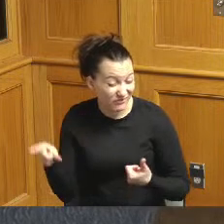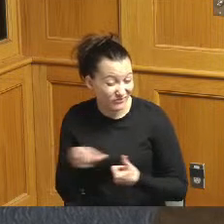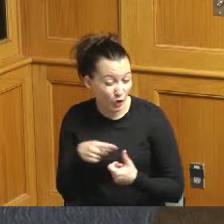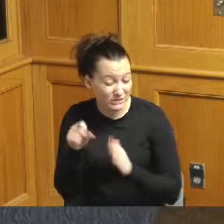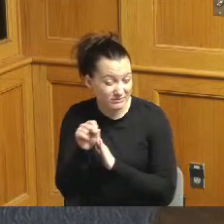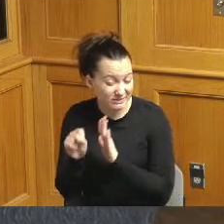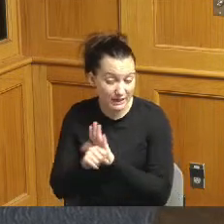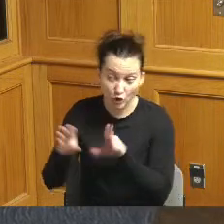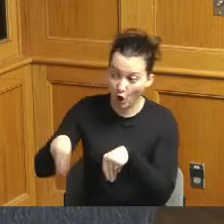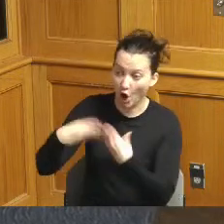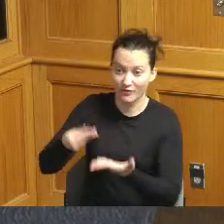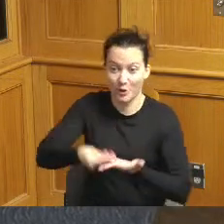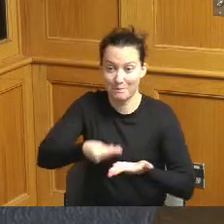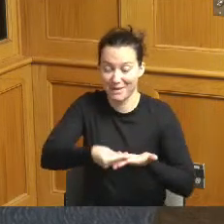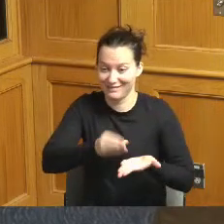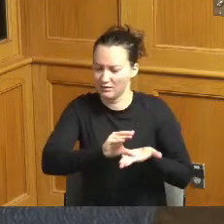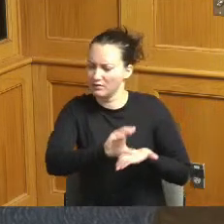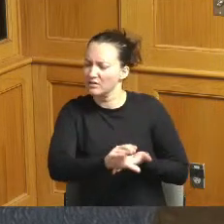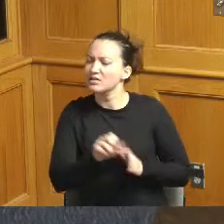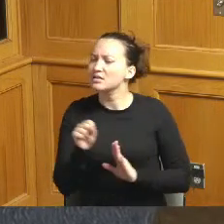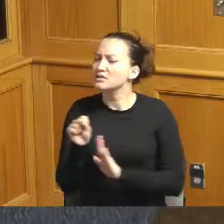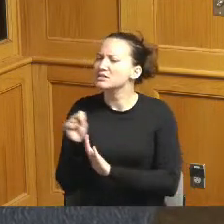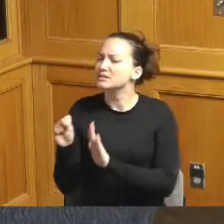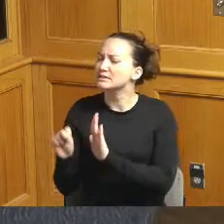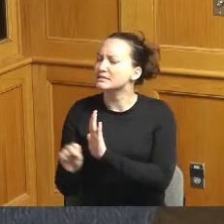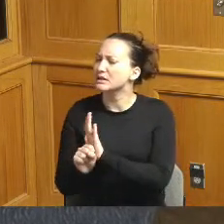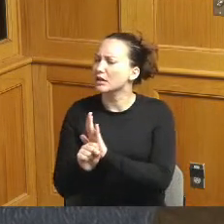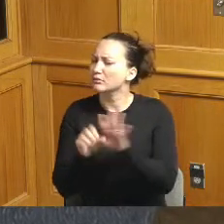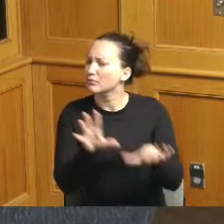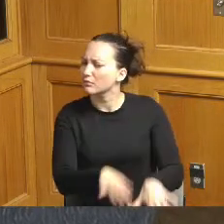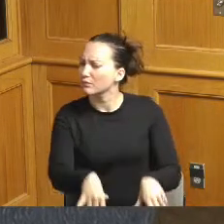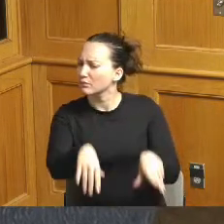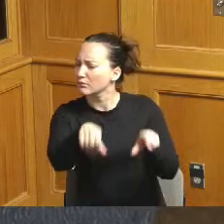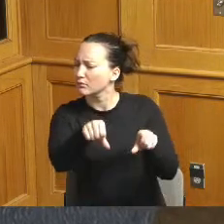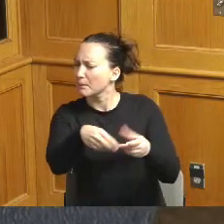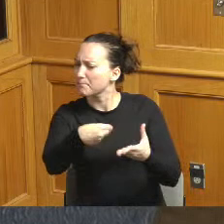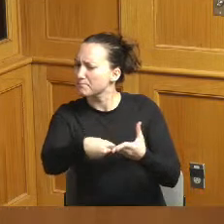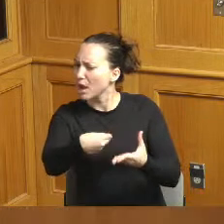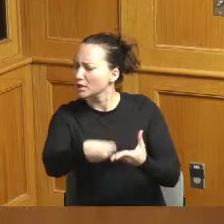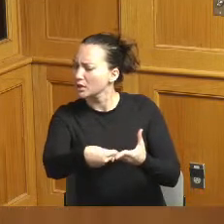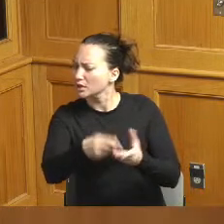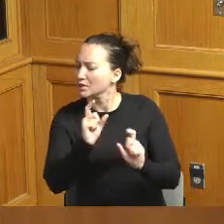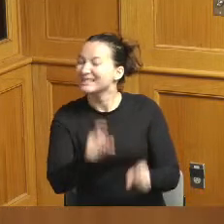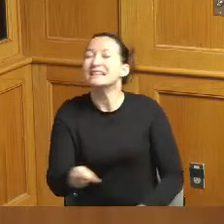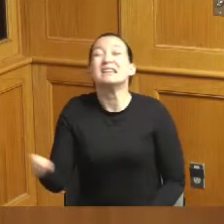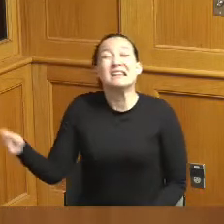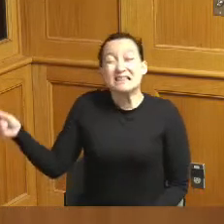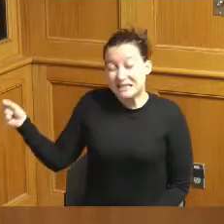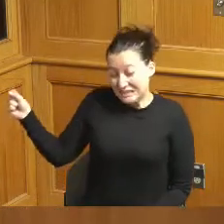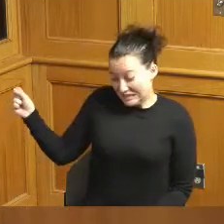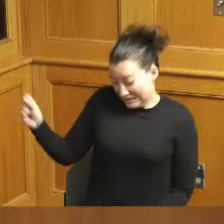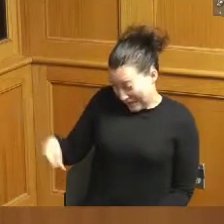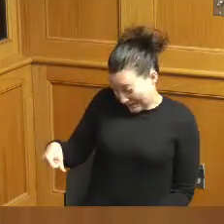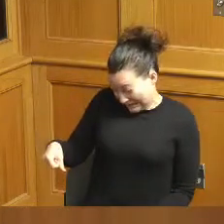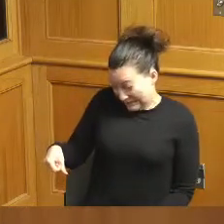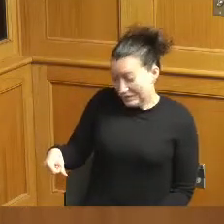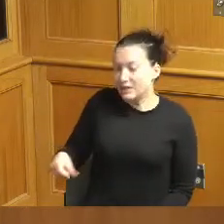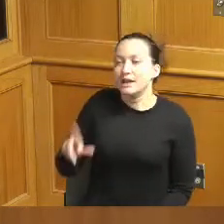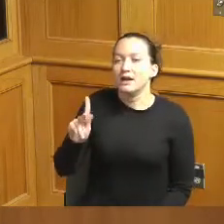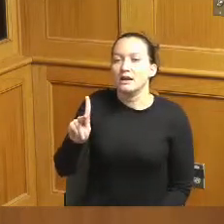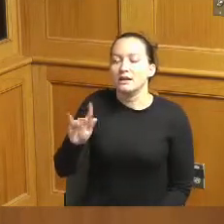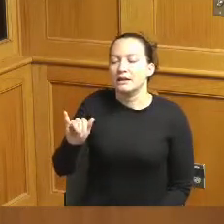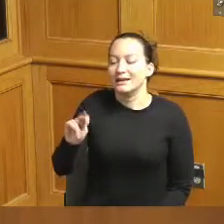to offer that stipend has the state stepped in with any money they do have kin Gap and I